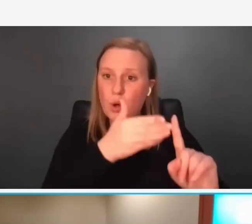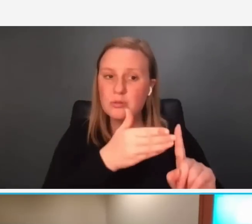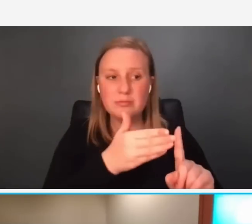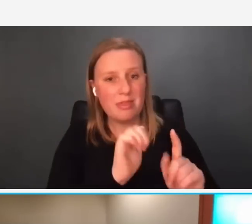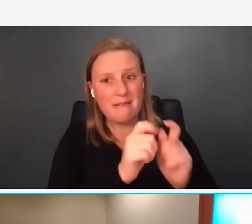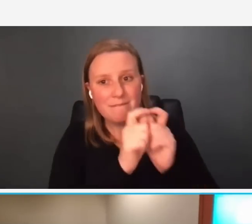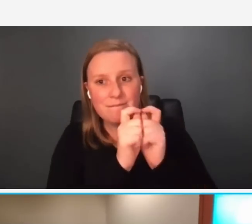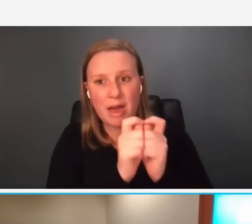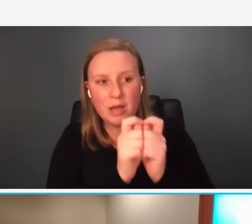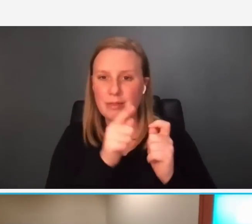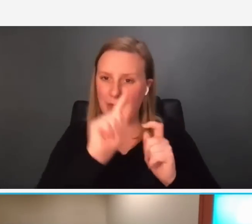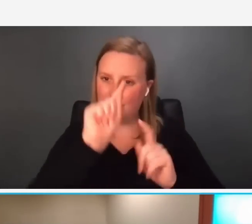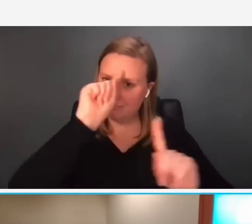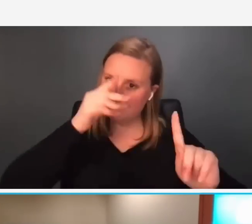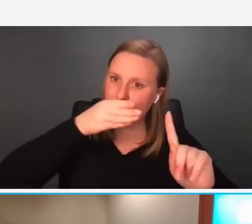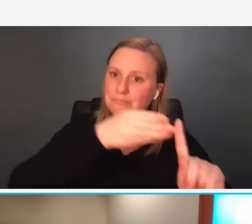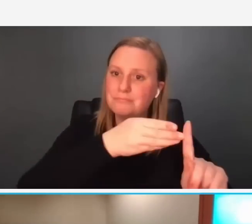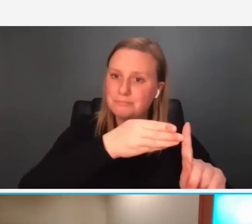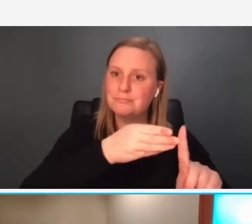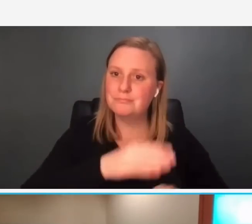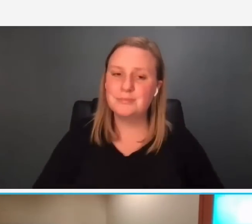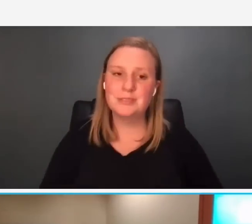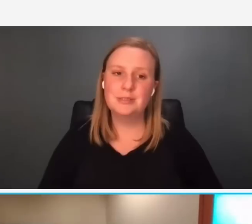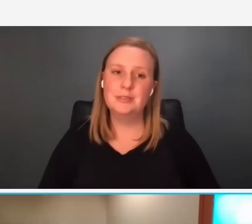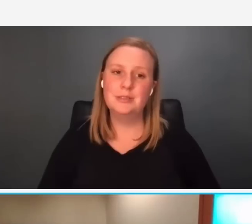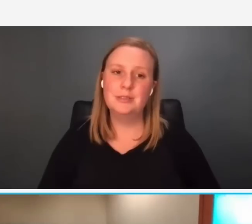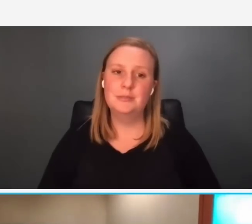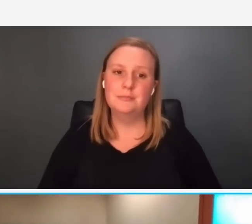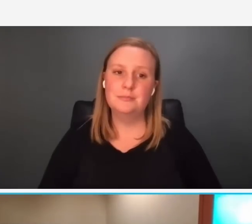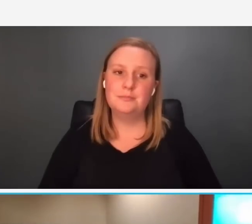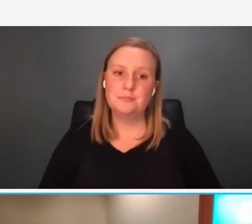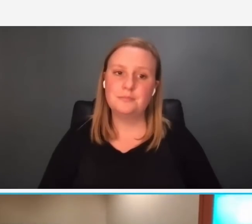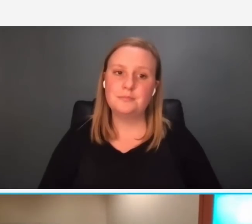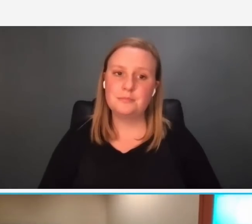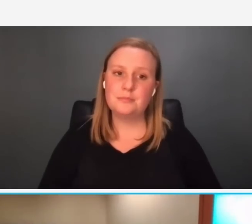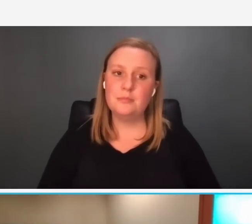heart of the regulatory model. We want to take a risk-based approach that is